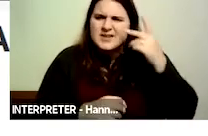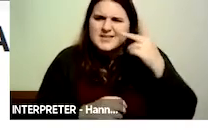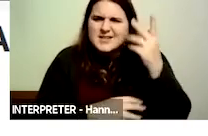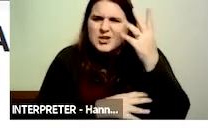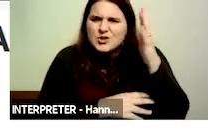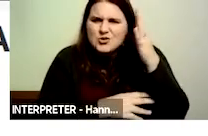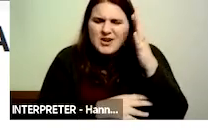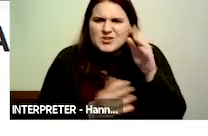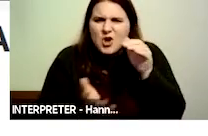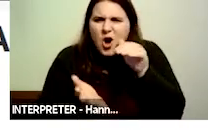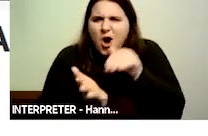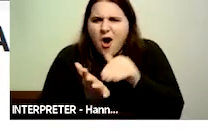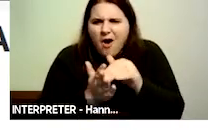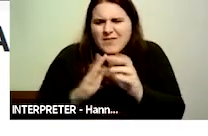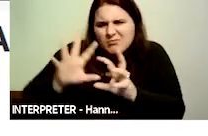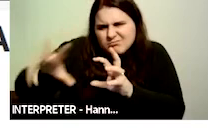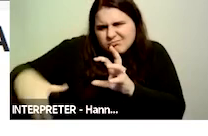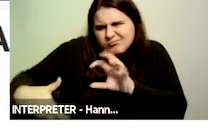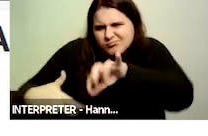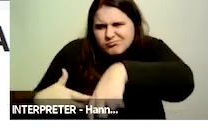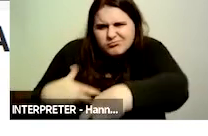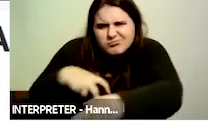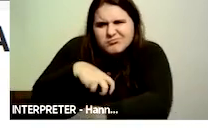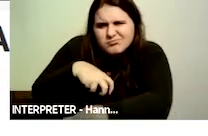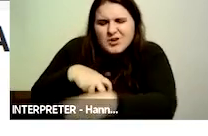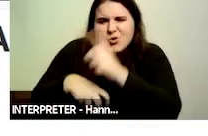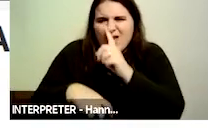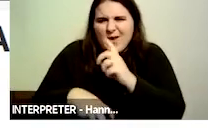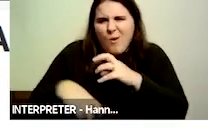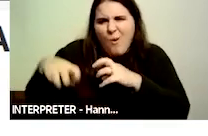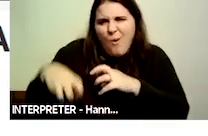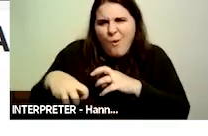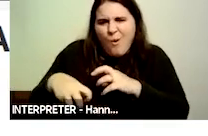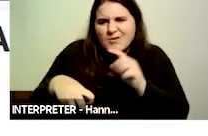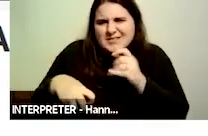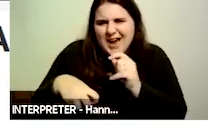and they're all gnarled and you can see the roots gripping strongly on to things all over the place.